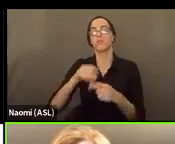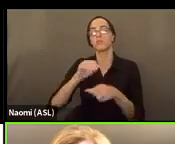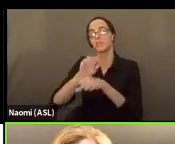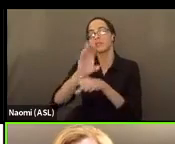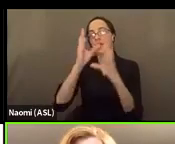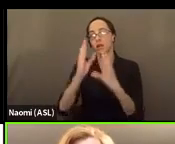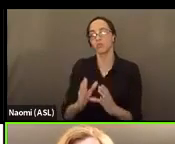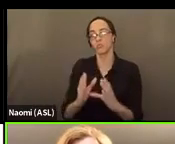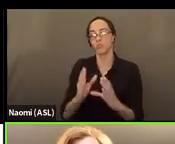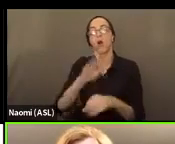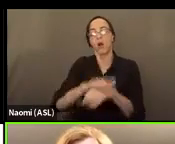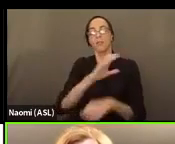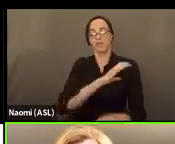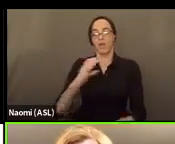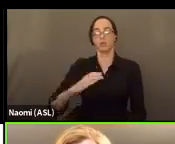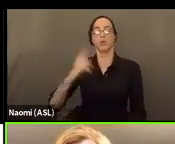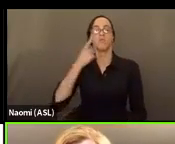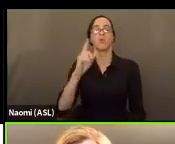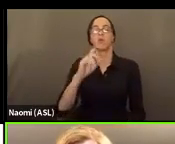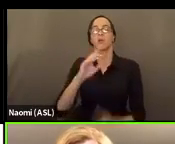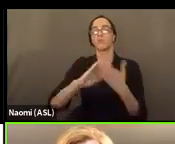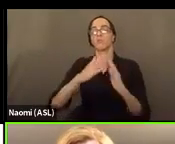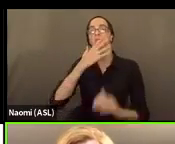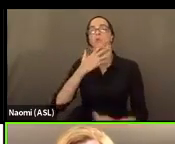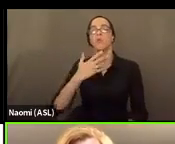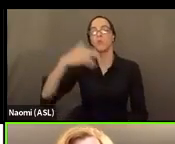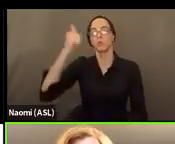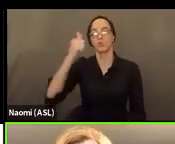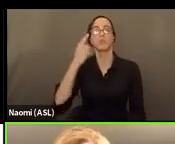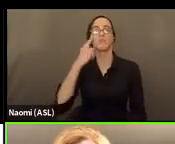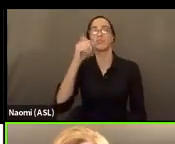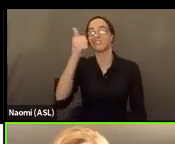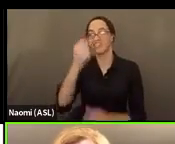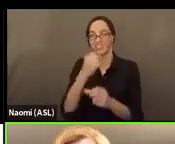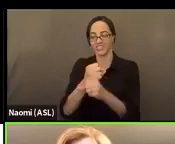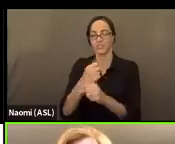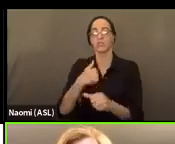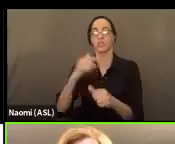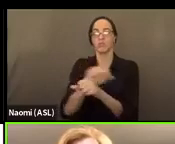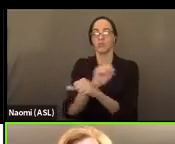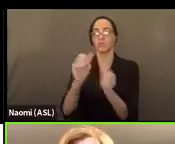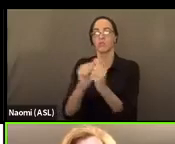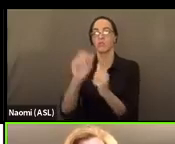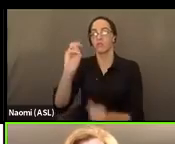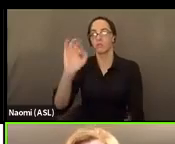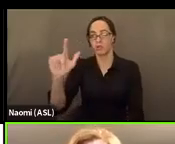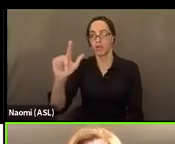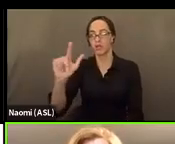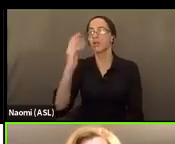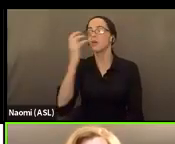10 years i worked with michael so it's been fun to work with you for so many years first in my